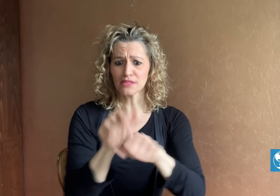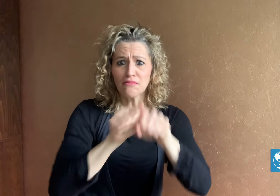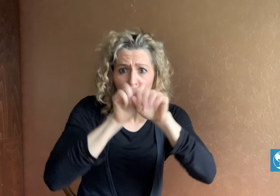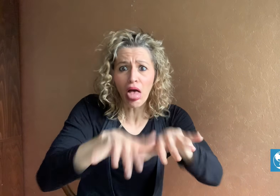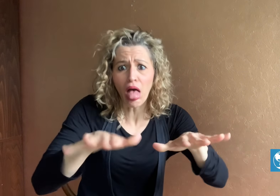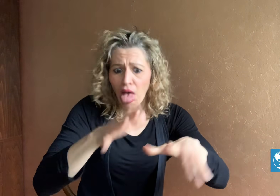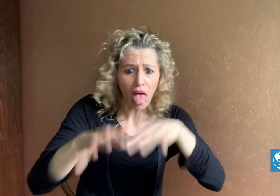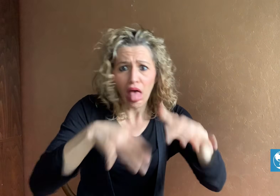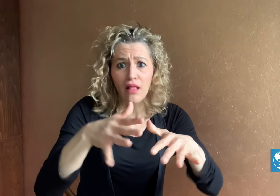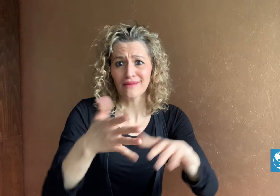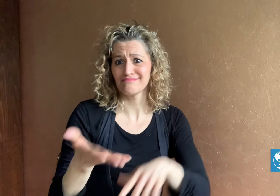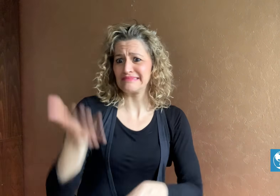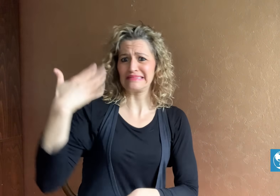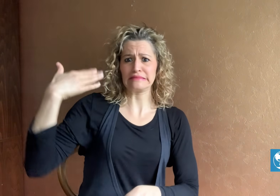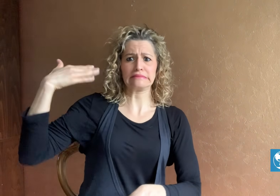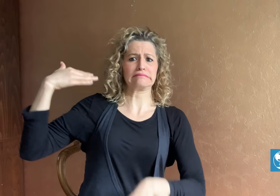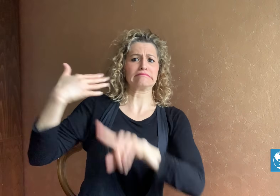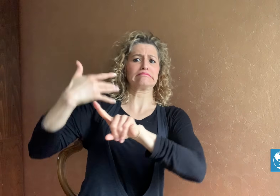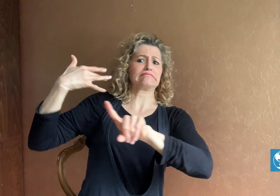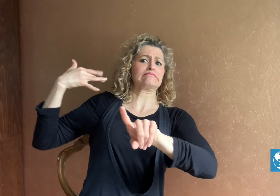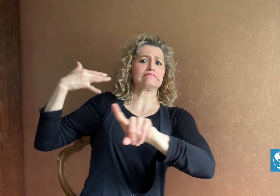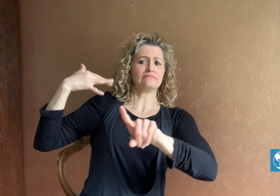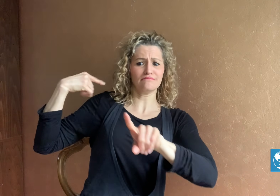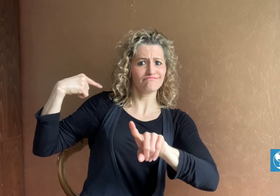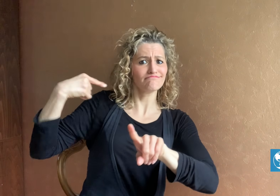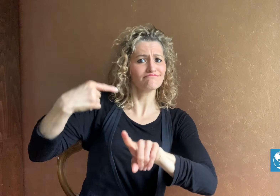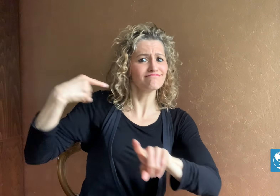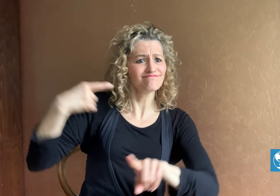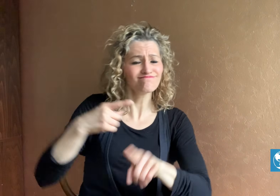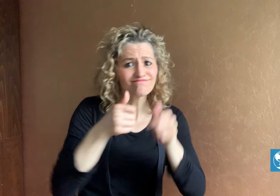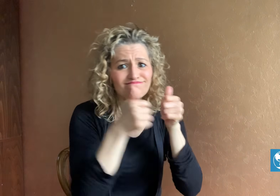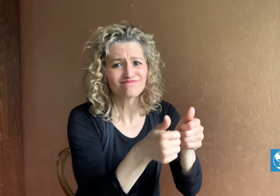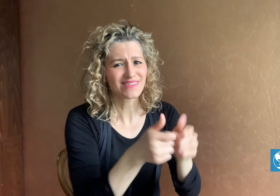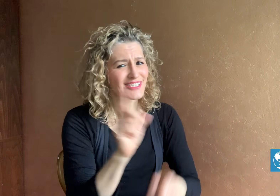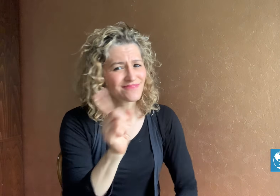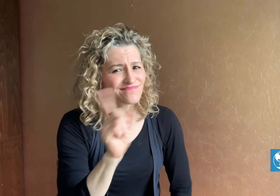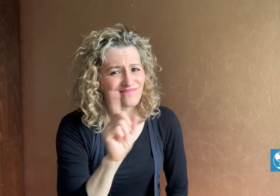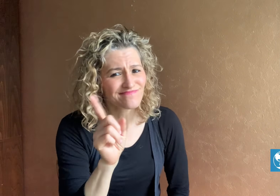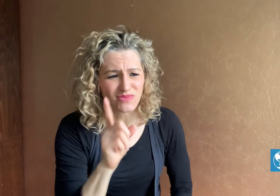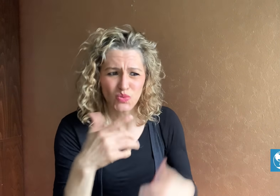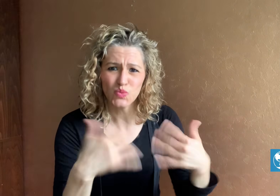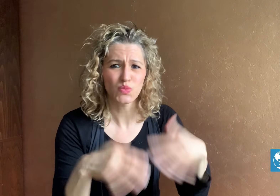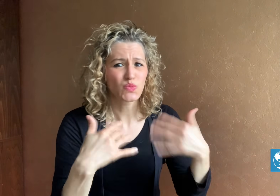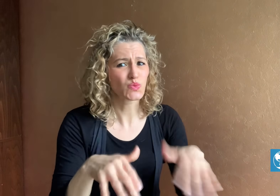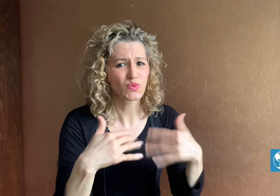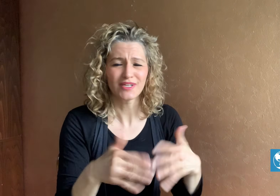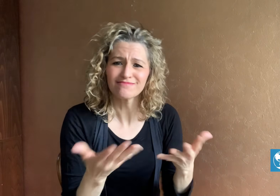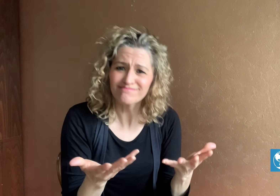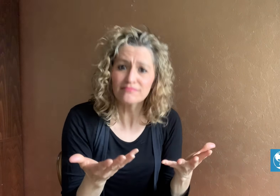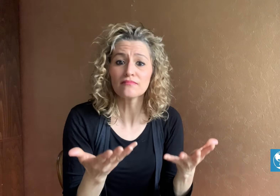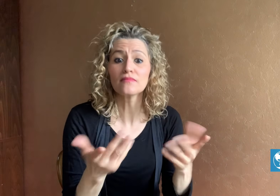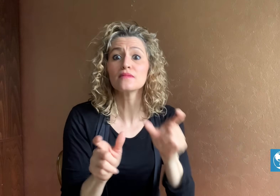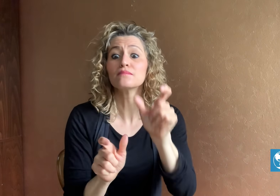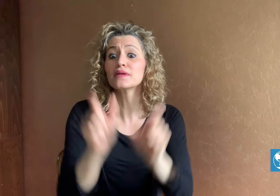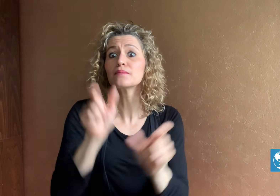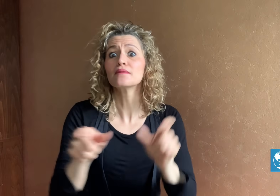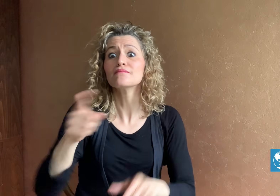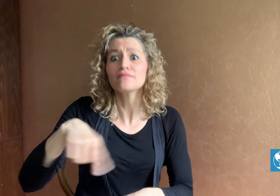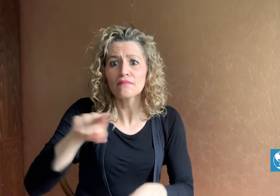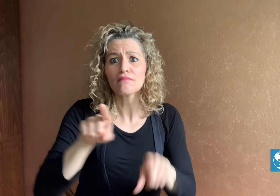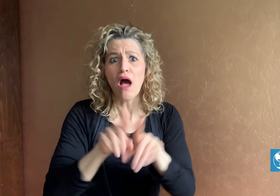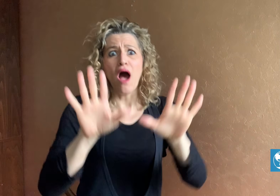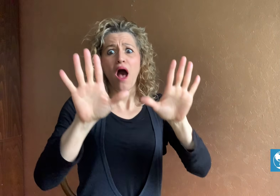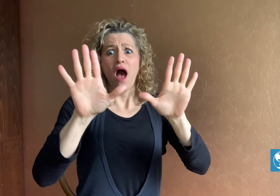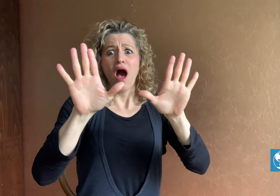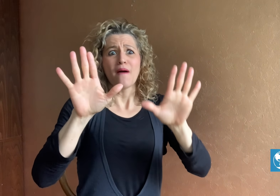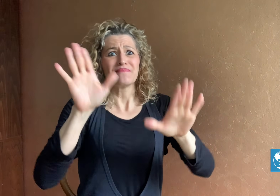in the early days of the outbreak. Whistle-blowers were silenced